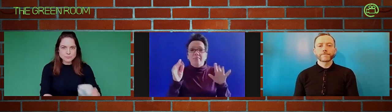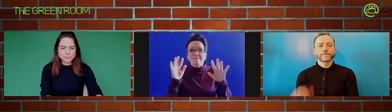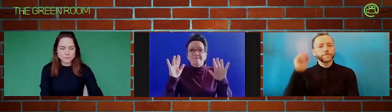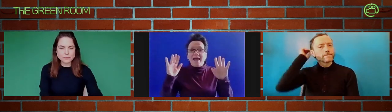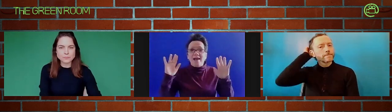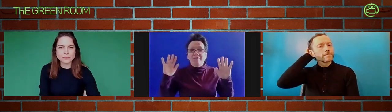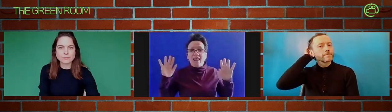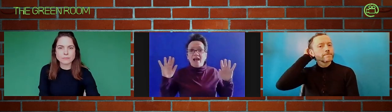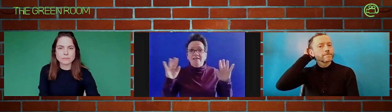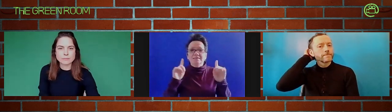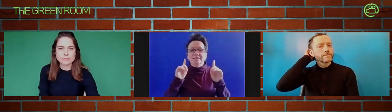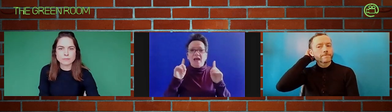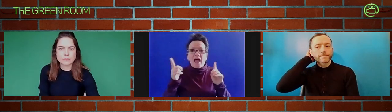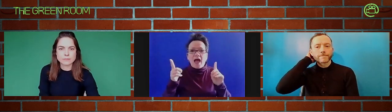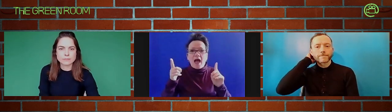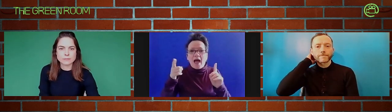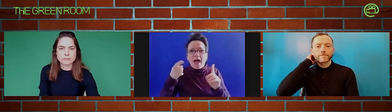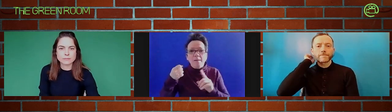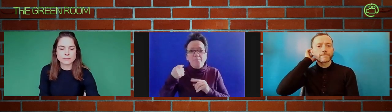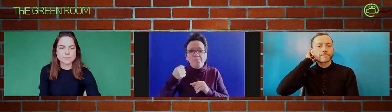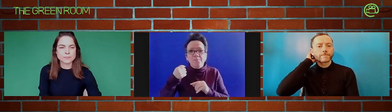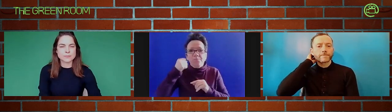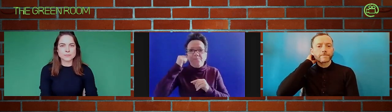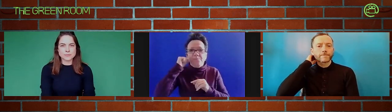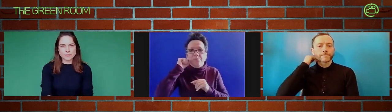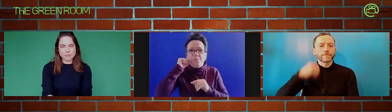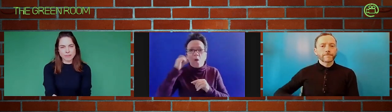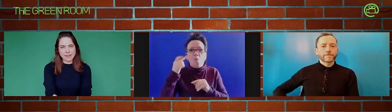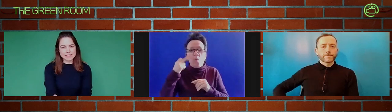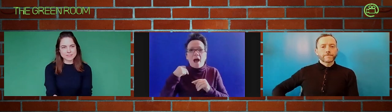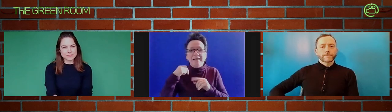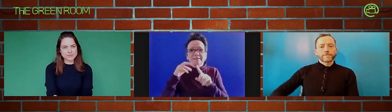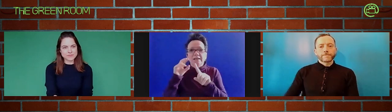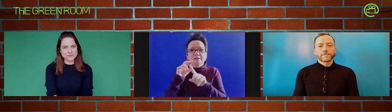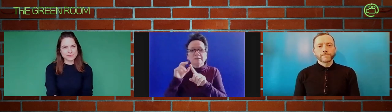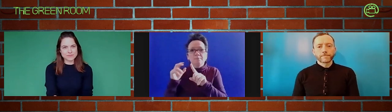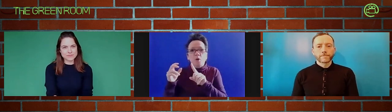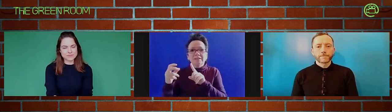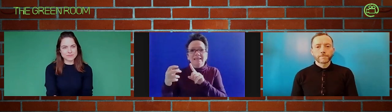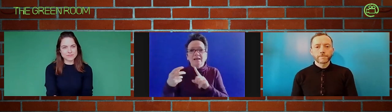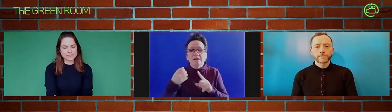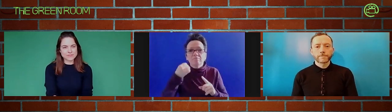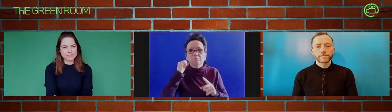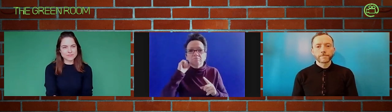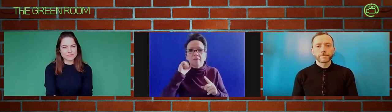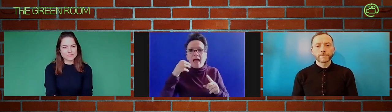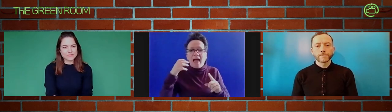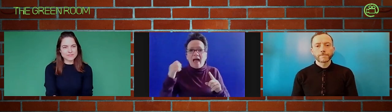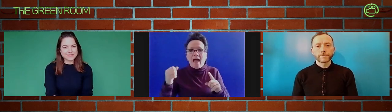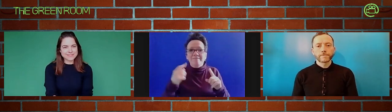from a white spotty multicolored mug/ And I'm wearing a big pair of red headphones over